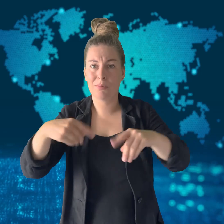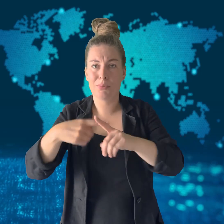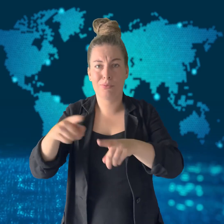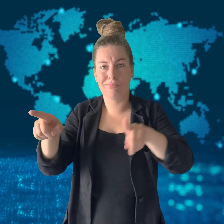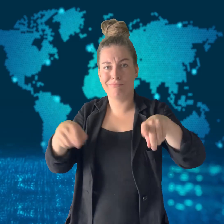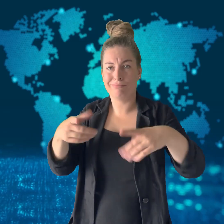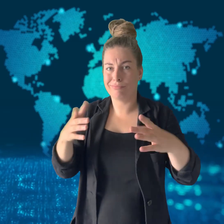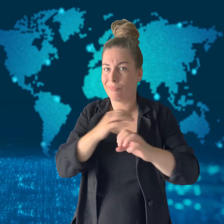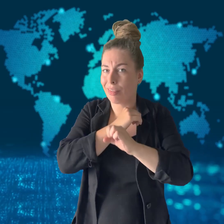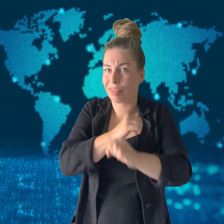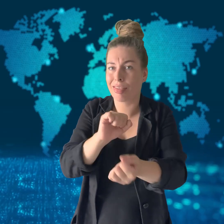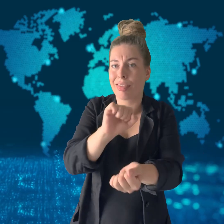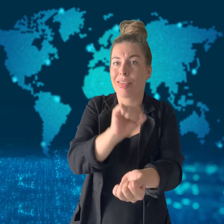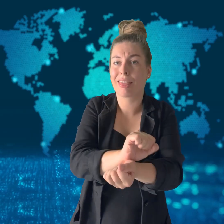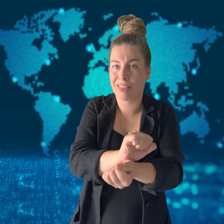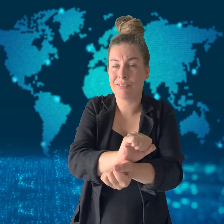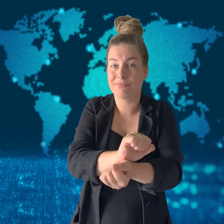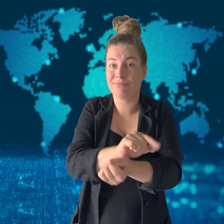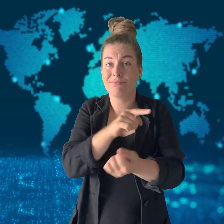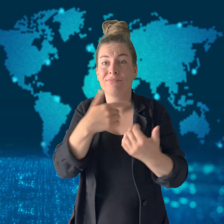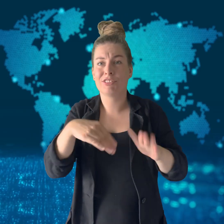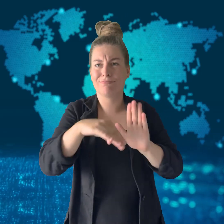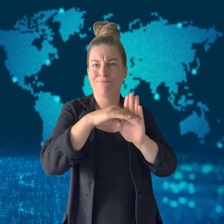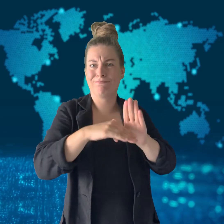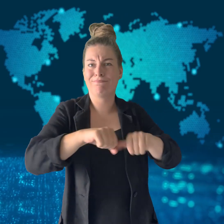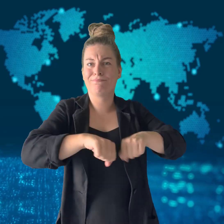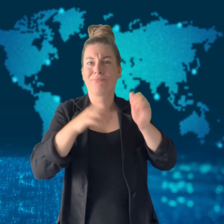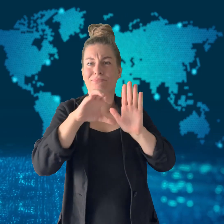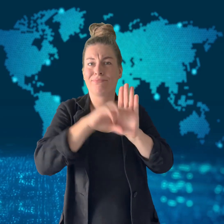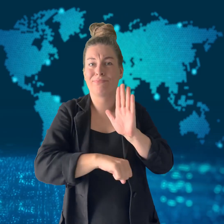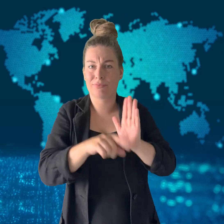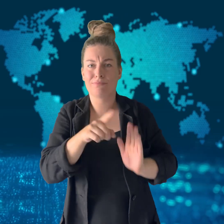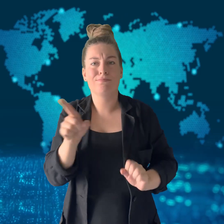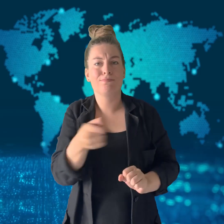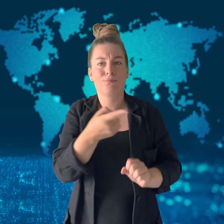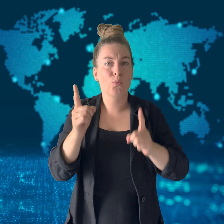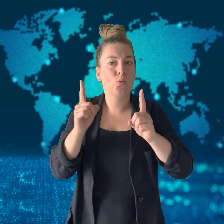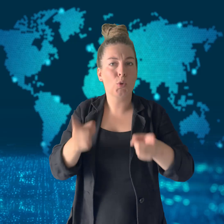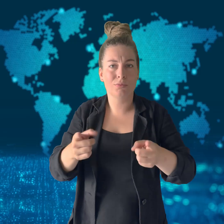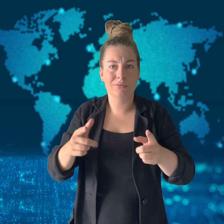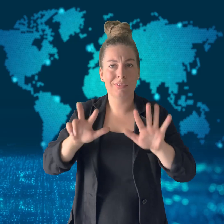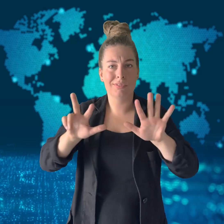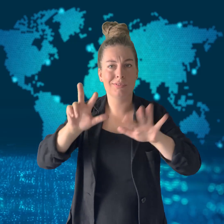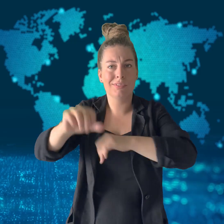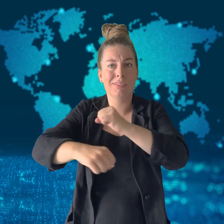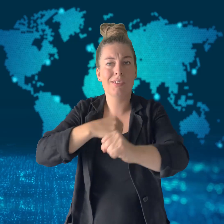in both human trafficking and slavery.